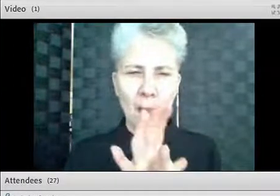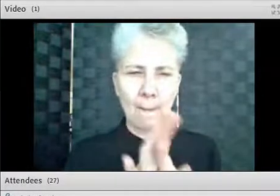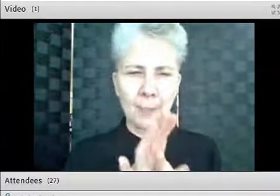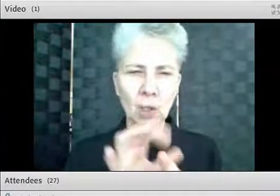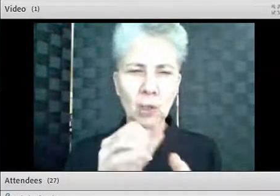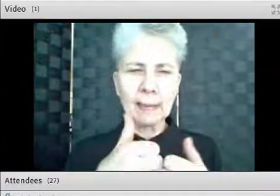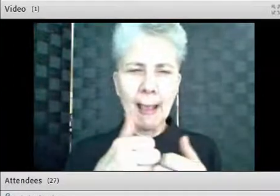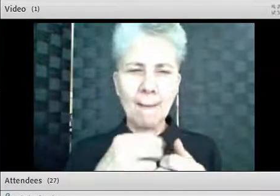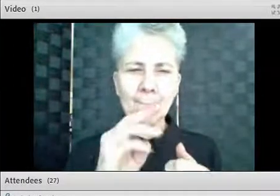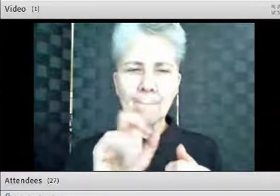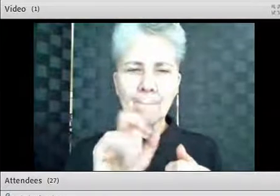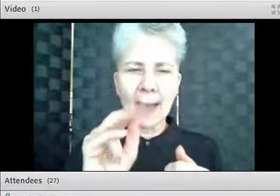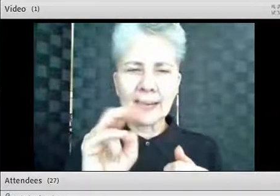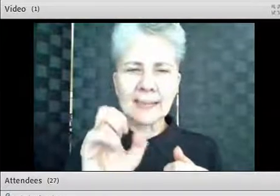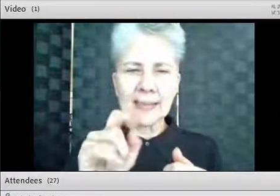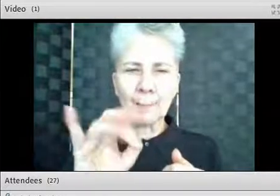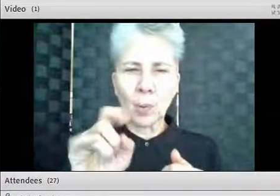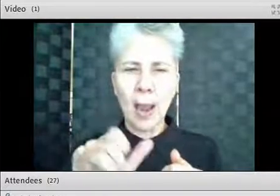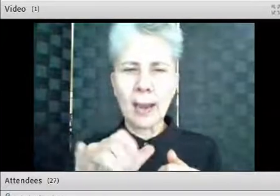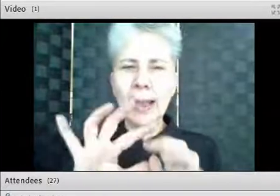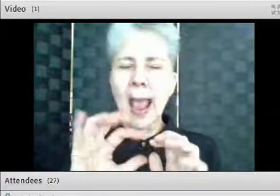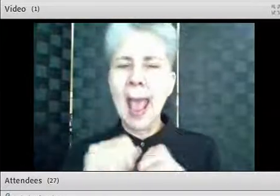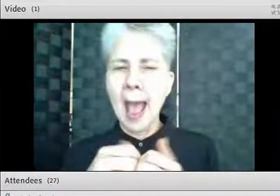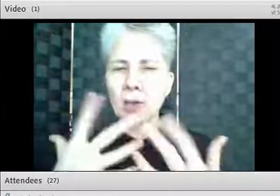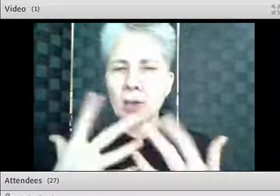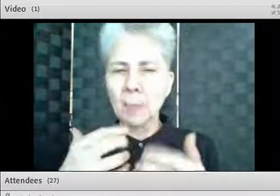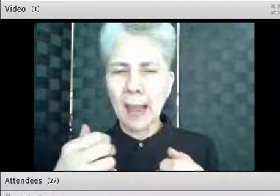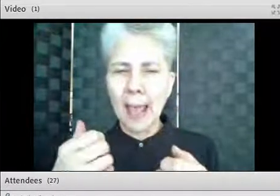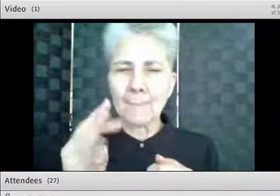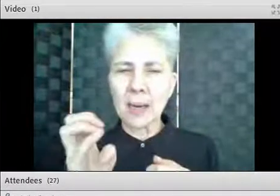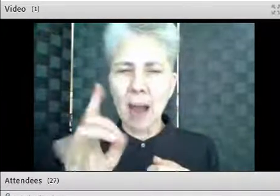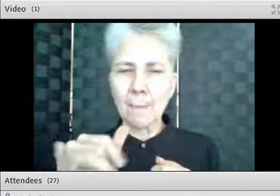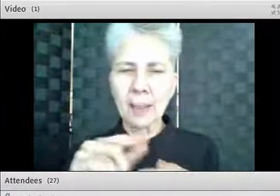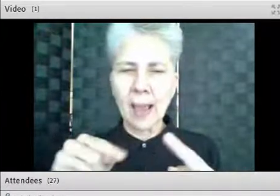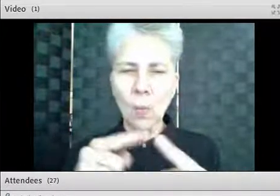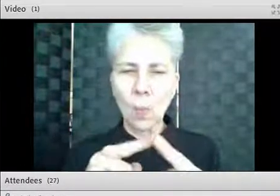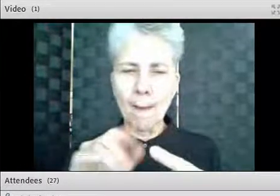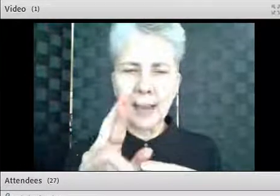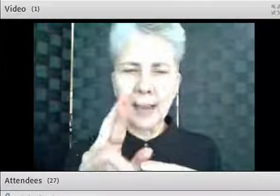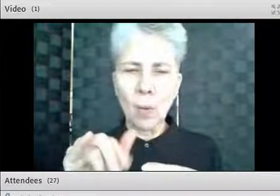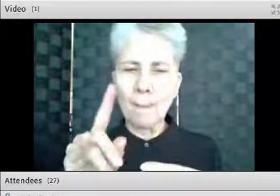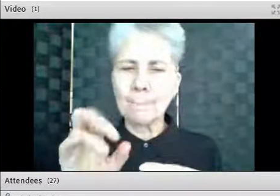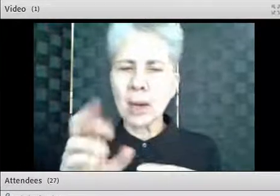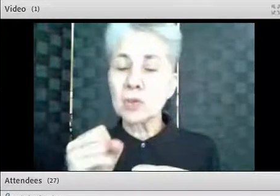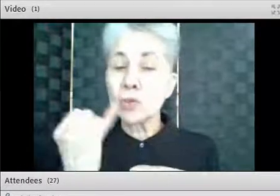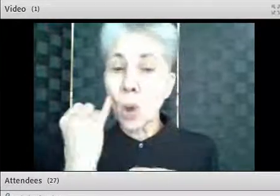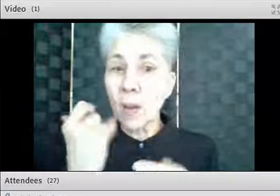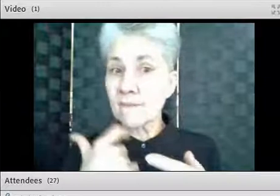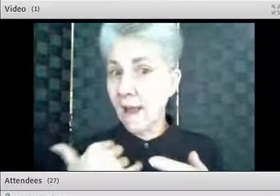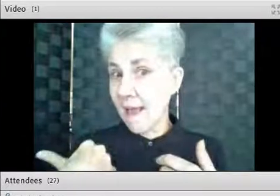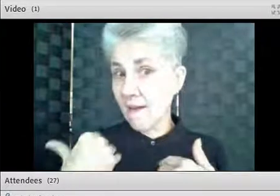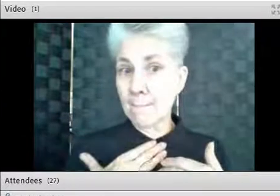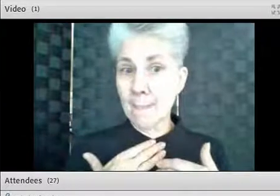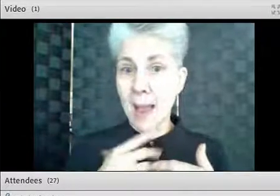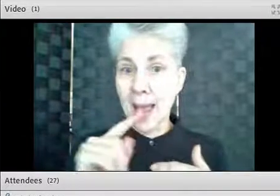"How to Play Monopoly And Win" by Kerry Butters. How does this work? So here, if I have my Ticker book here at the end